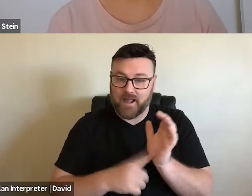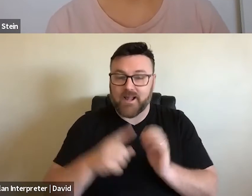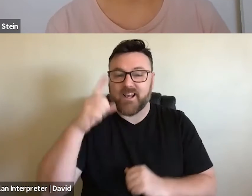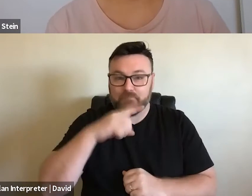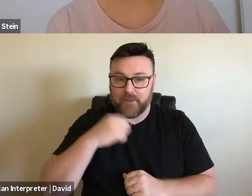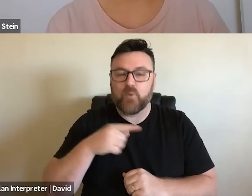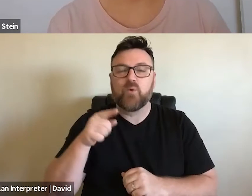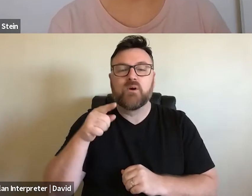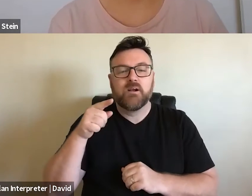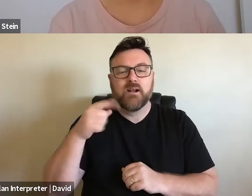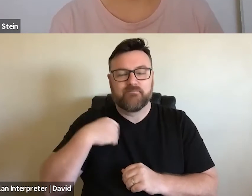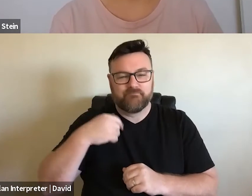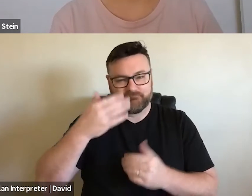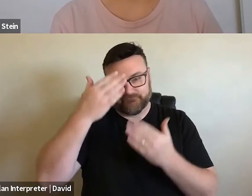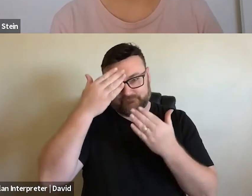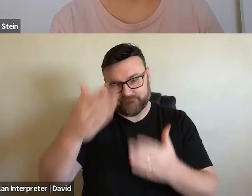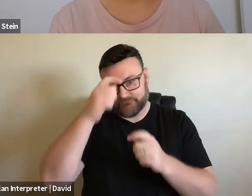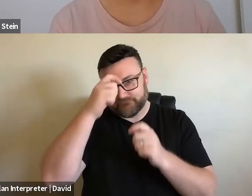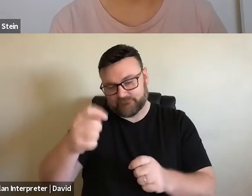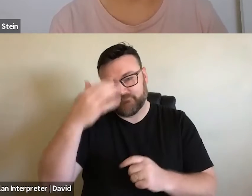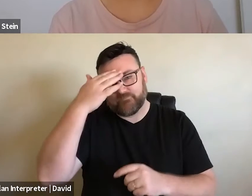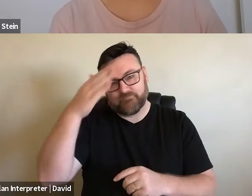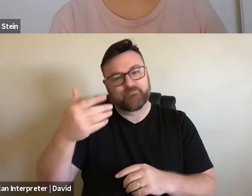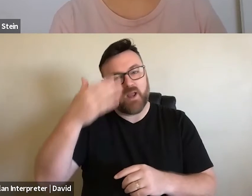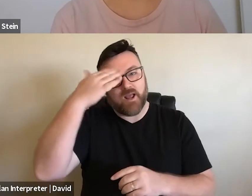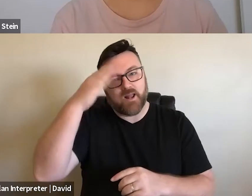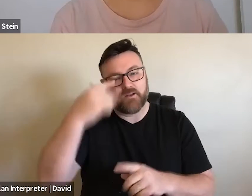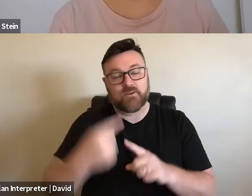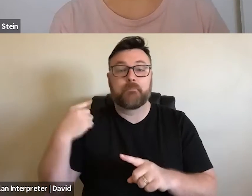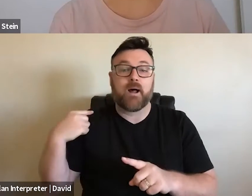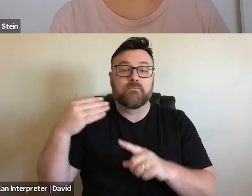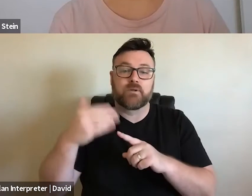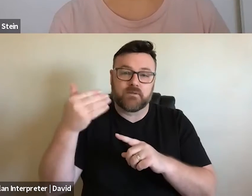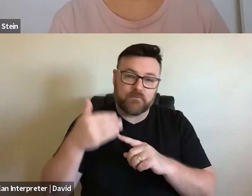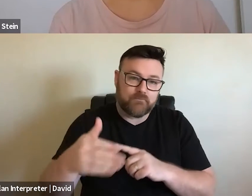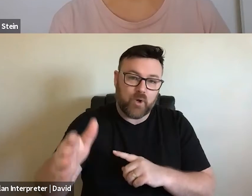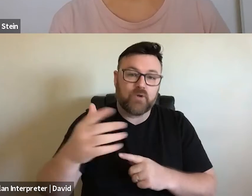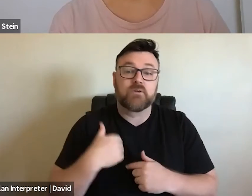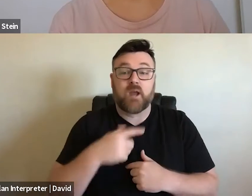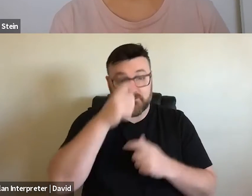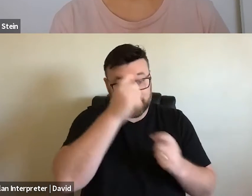And I would also like to acknowledge the many nations throughout Australia and to all first